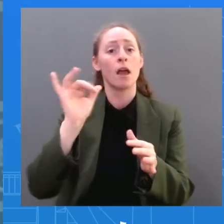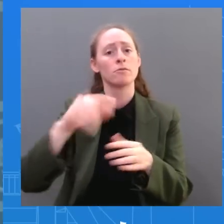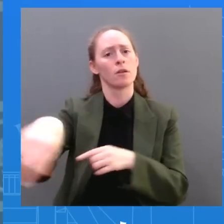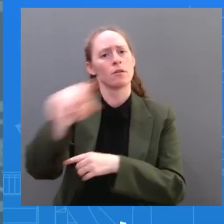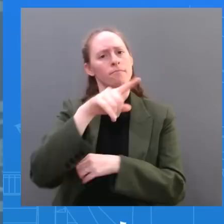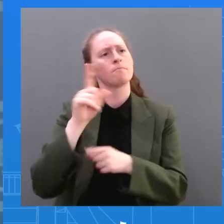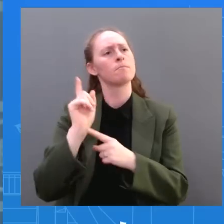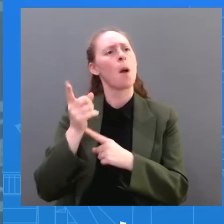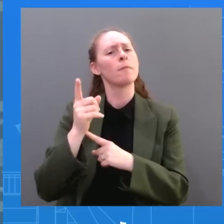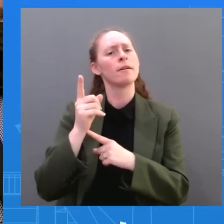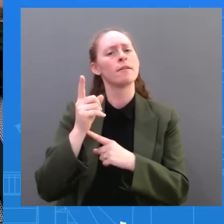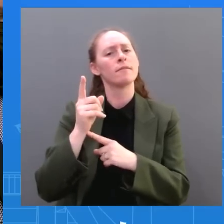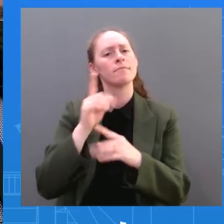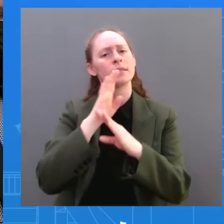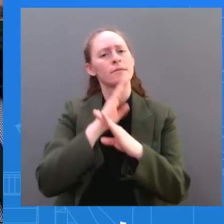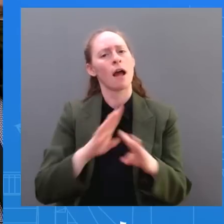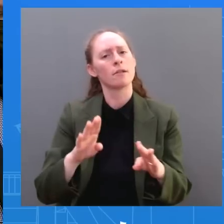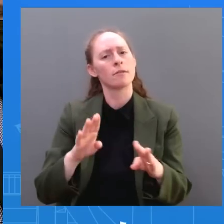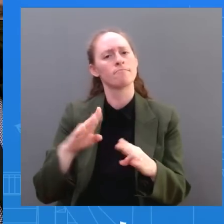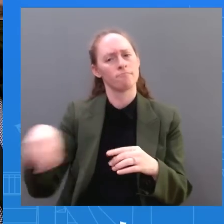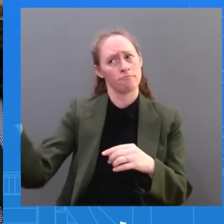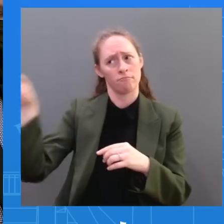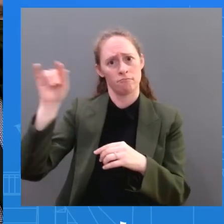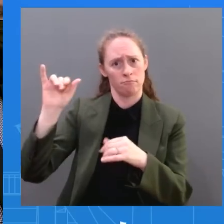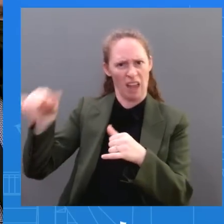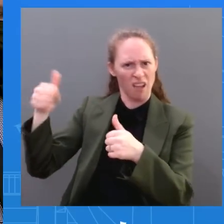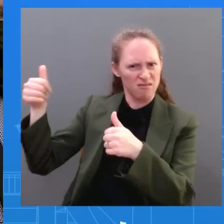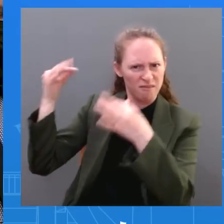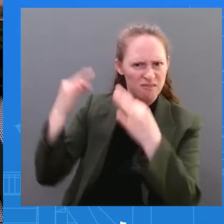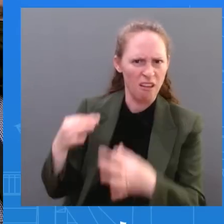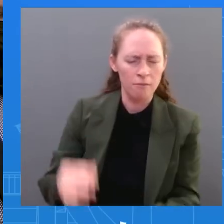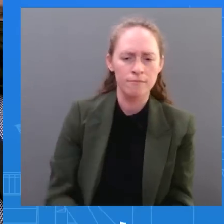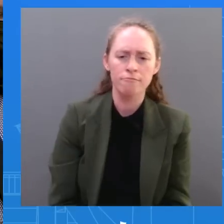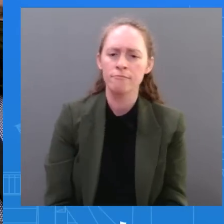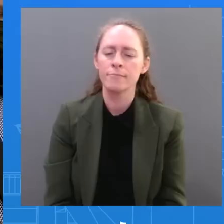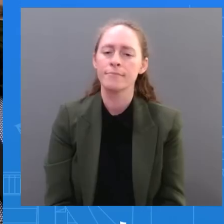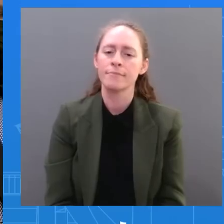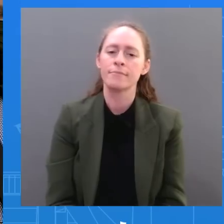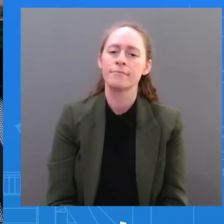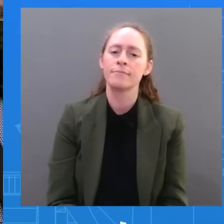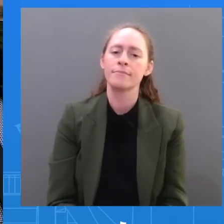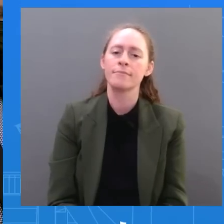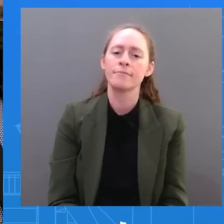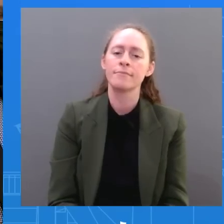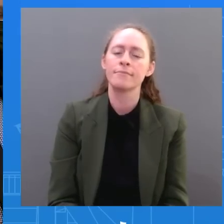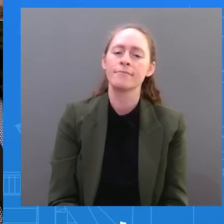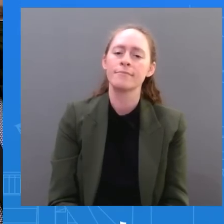The Press: And just briefly following up on that: Governor Pritzker said in a press conference -- he said he was "furious," it was a time "to be angry."